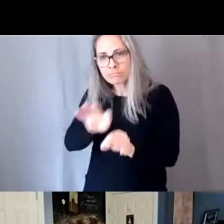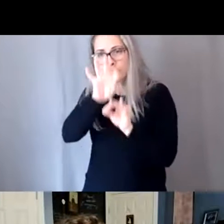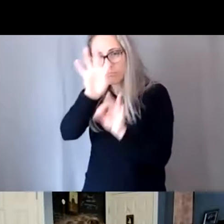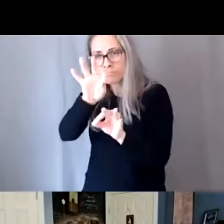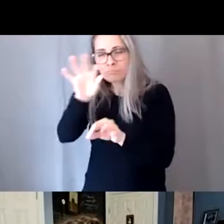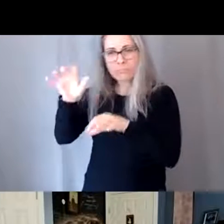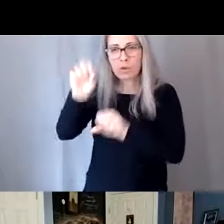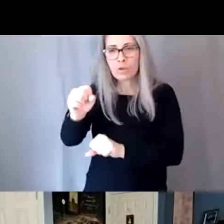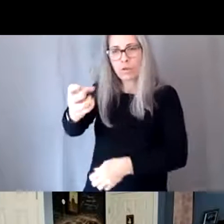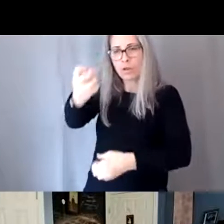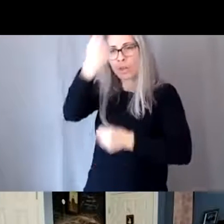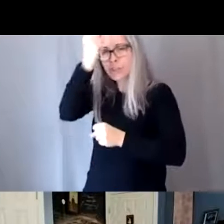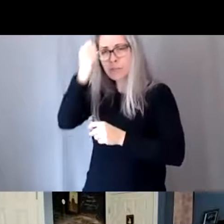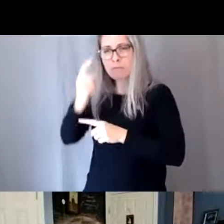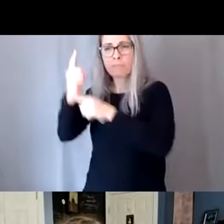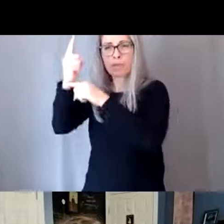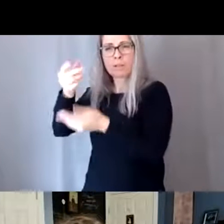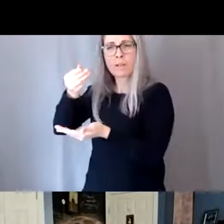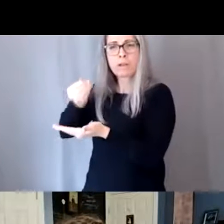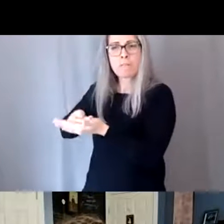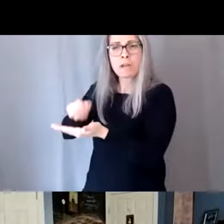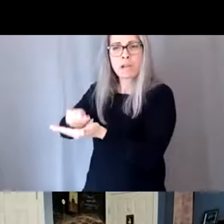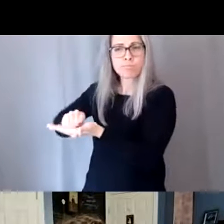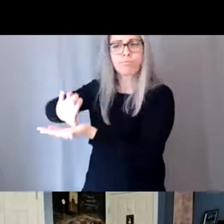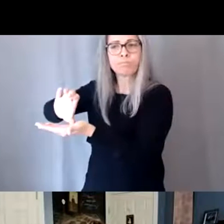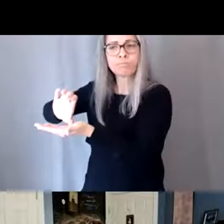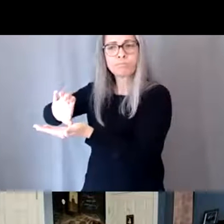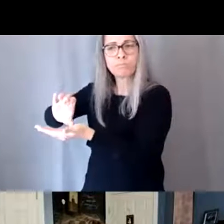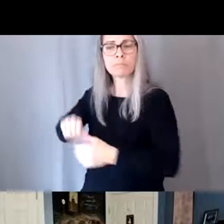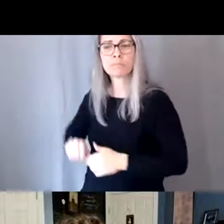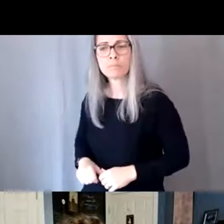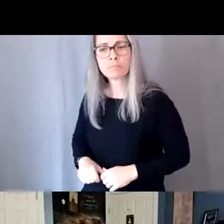imperialism and capitalism this form of systemic oppression